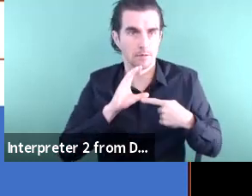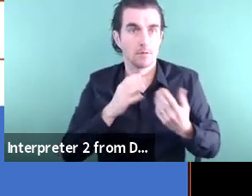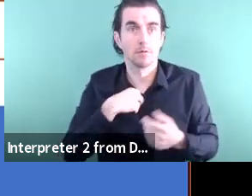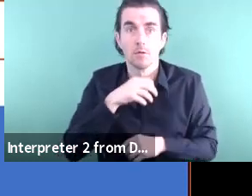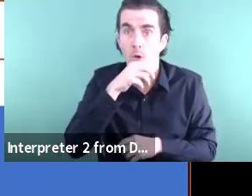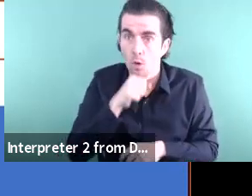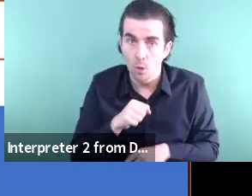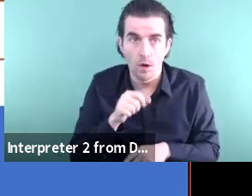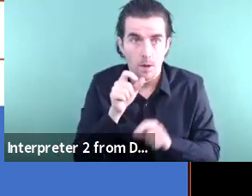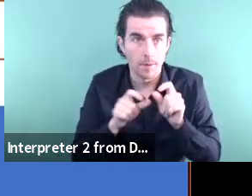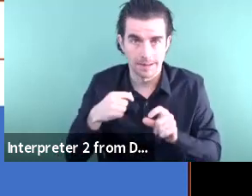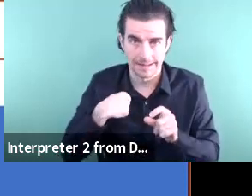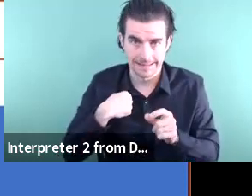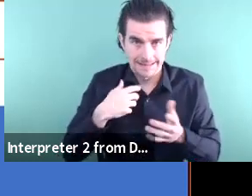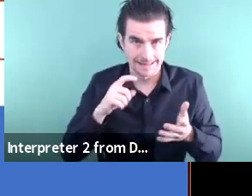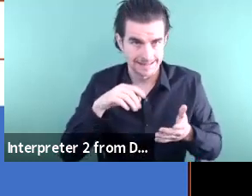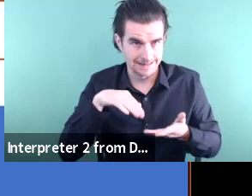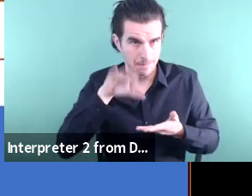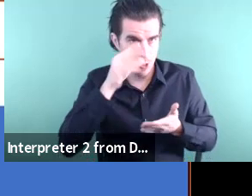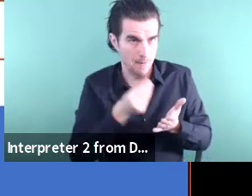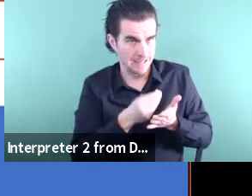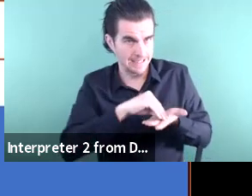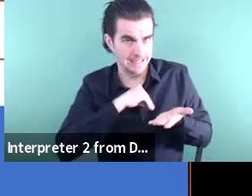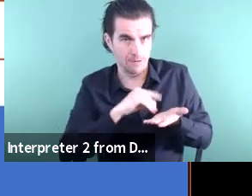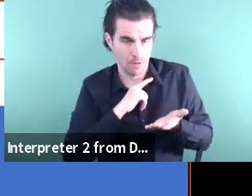And we will hear from all the speakers today, the different option we have